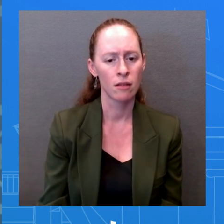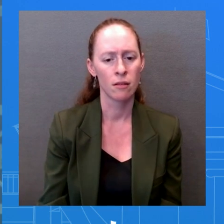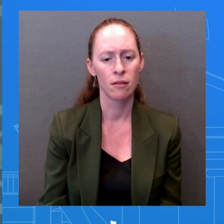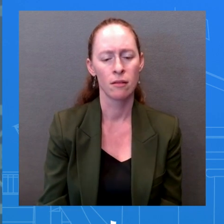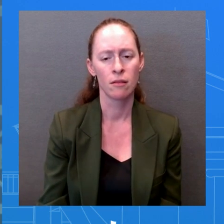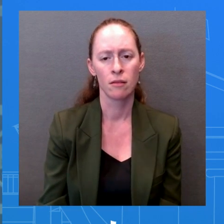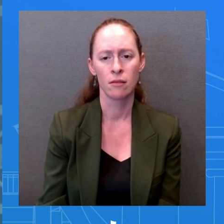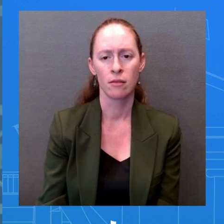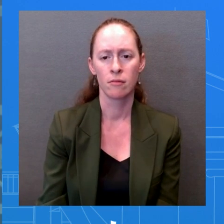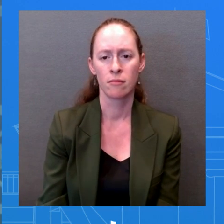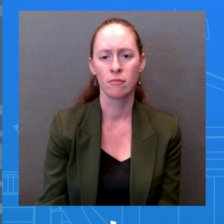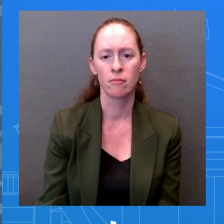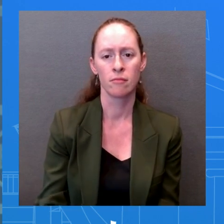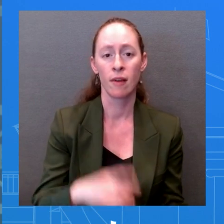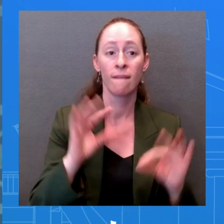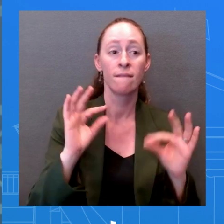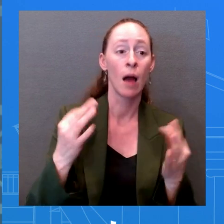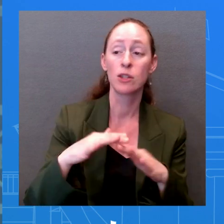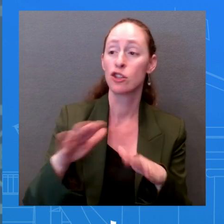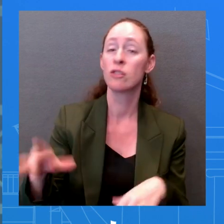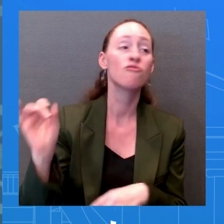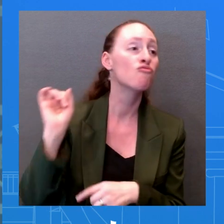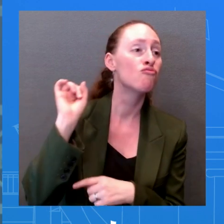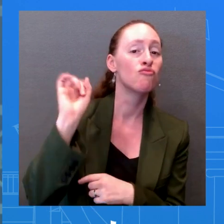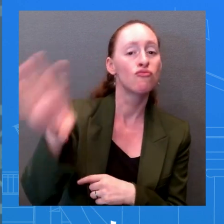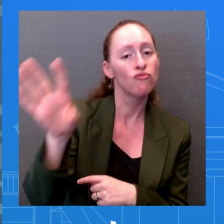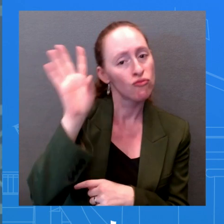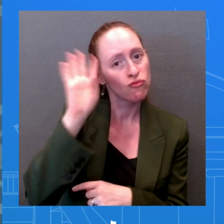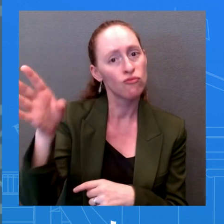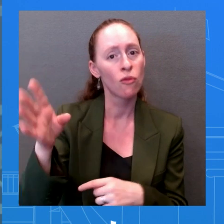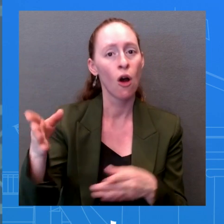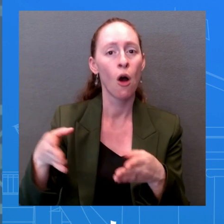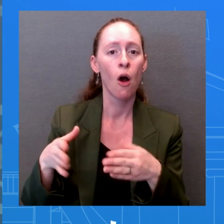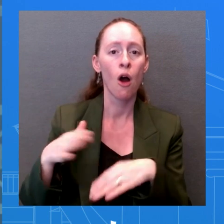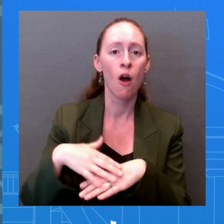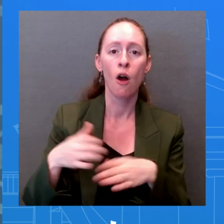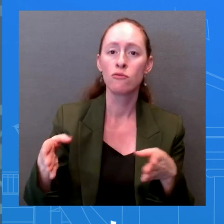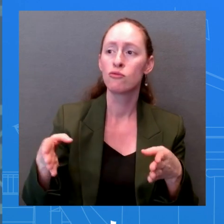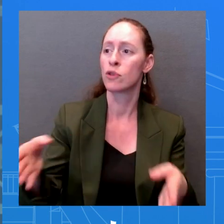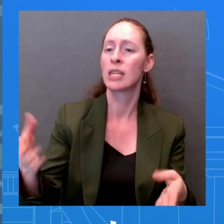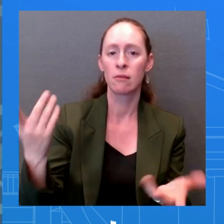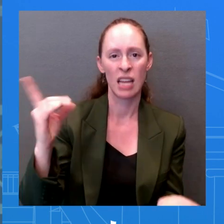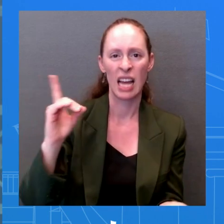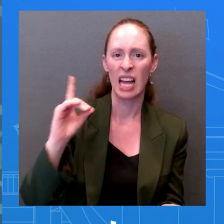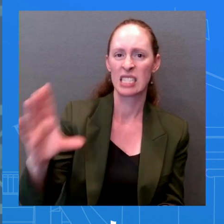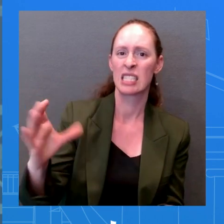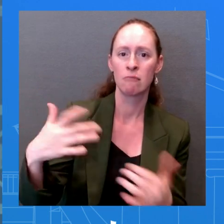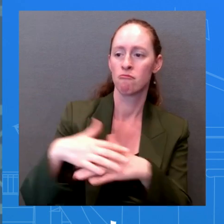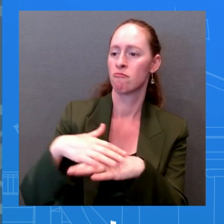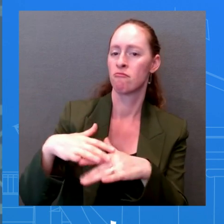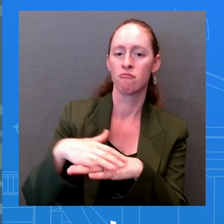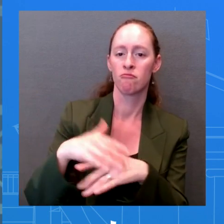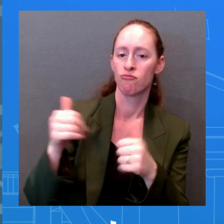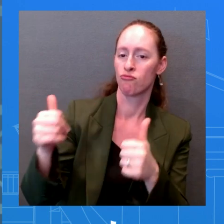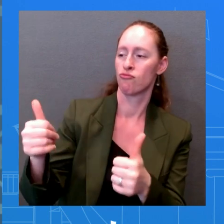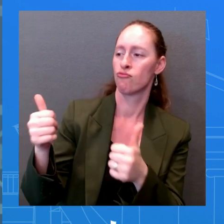the streetside of D.C. and in -- and in Massachusetts. And -- and it's shameful, and we should call this out.